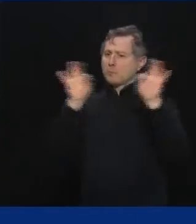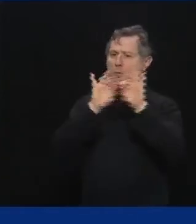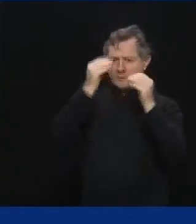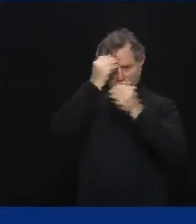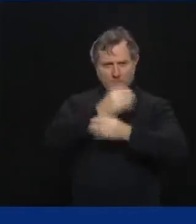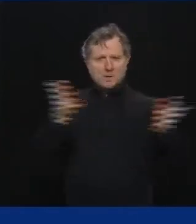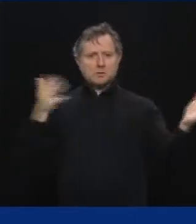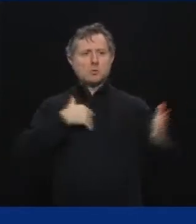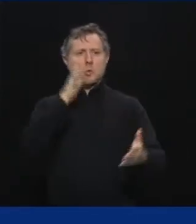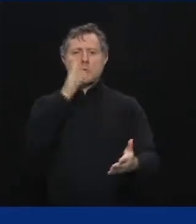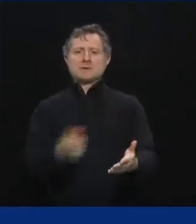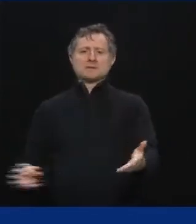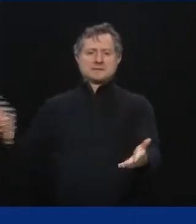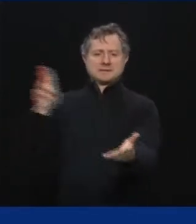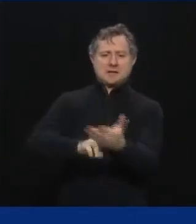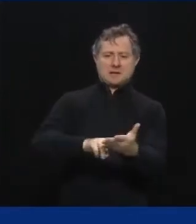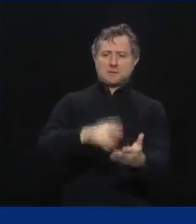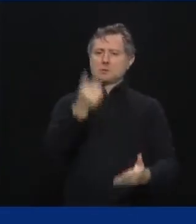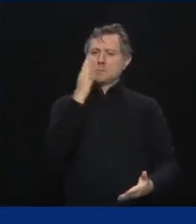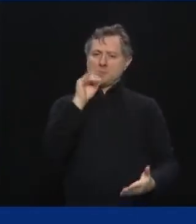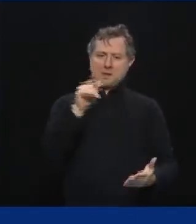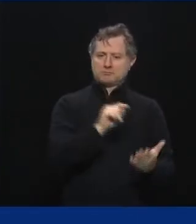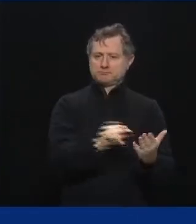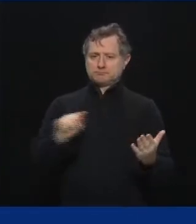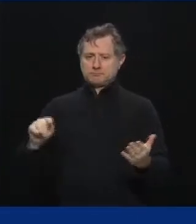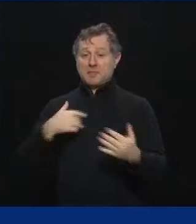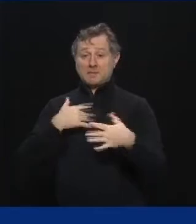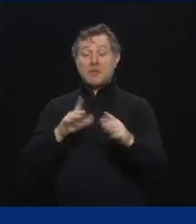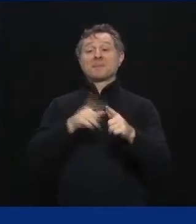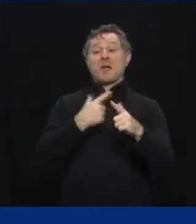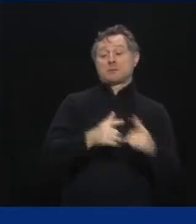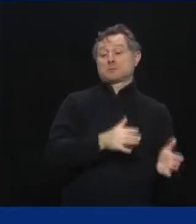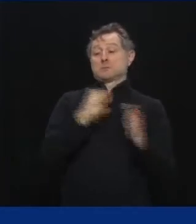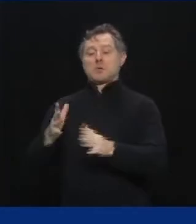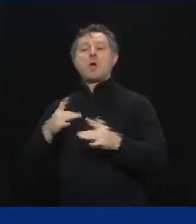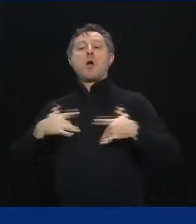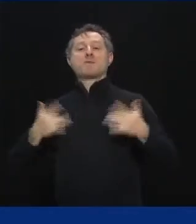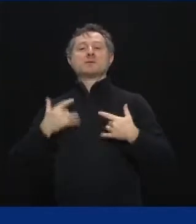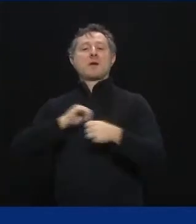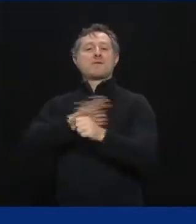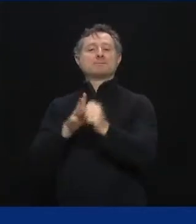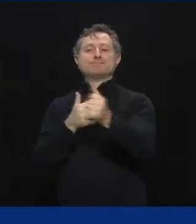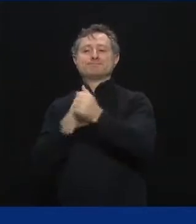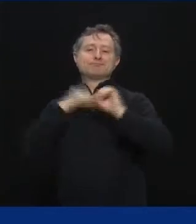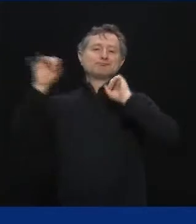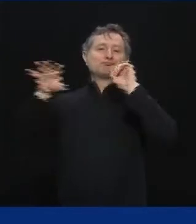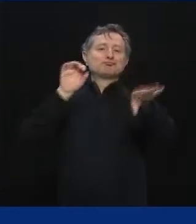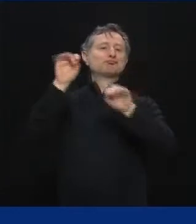THERE. SO TRANSPARENCY IS IMPORTANT. WE'RE GOING TO SIGN A COUPLE OF BILLS TODAY AND THEN I'LL GIVE